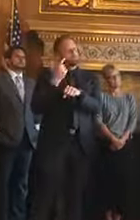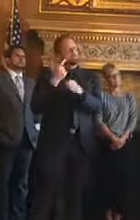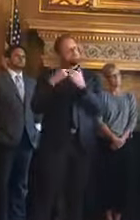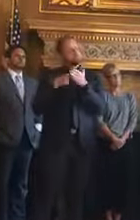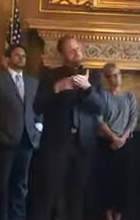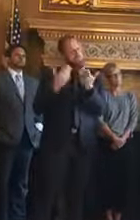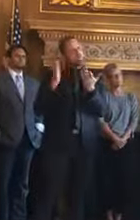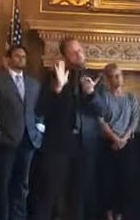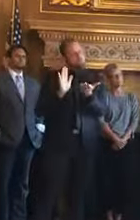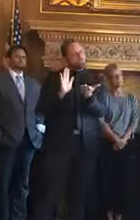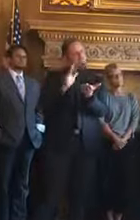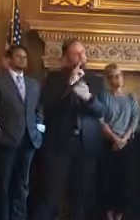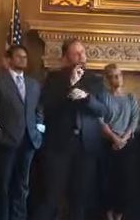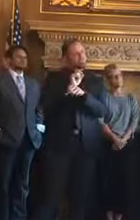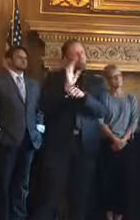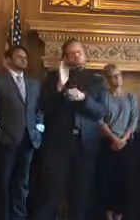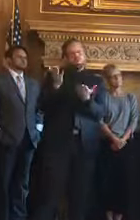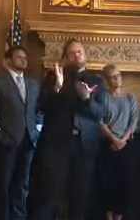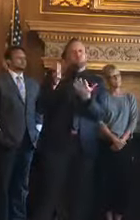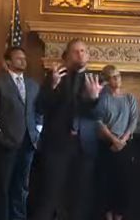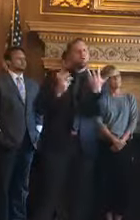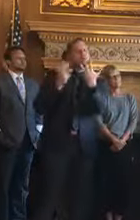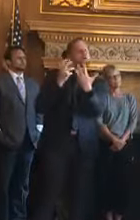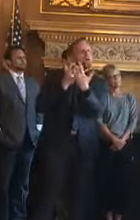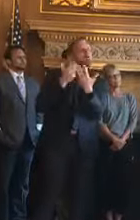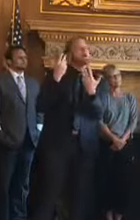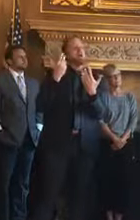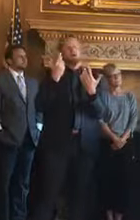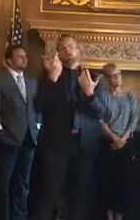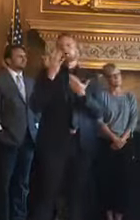medical settings. Access, accountability, back to work.